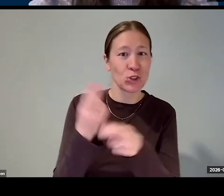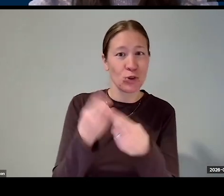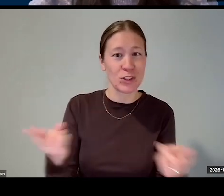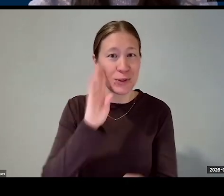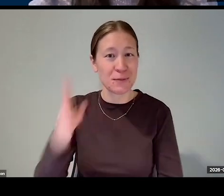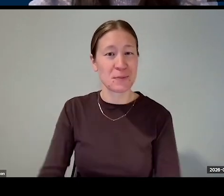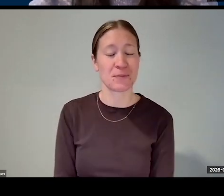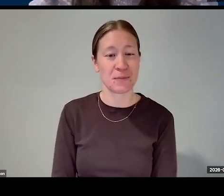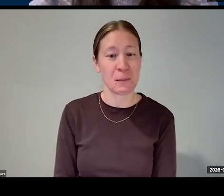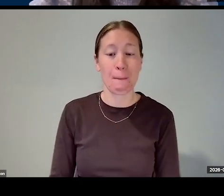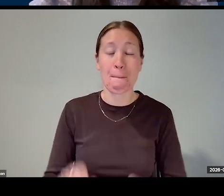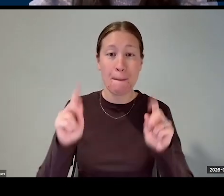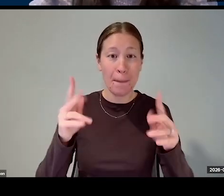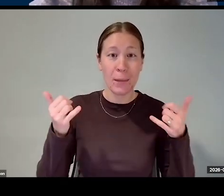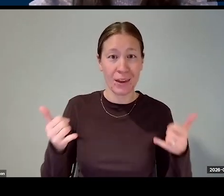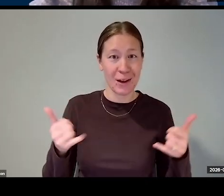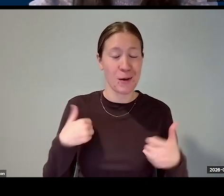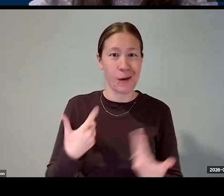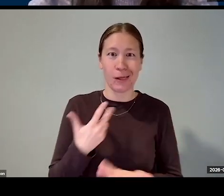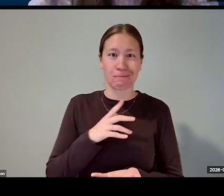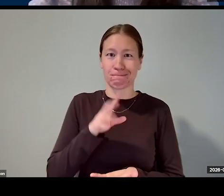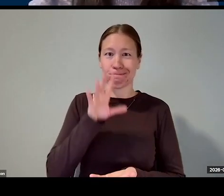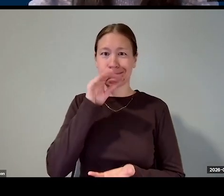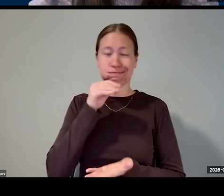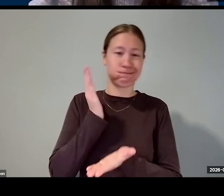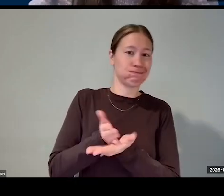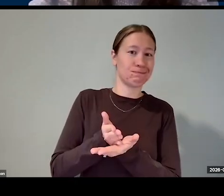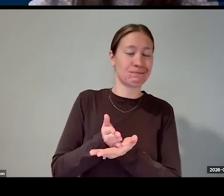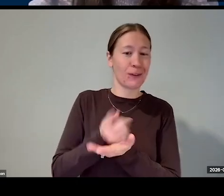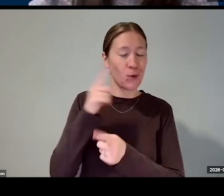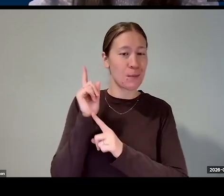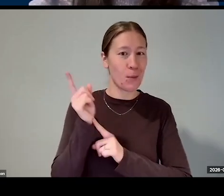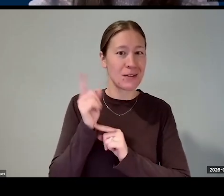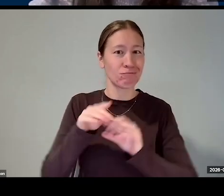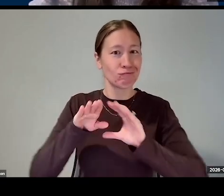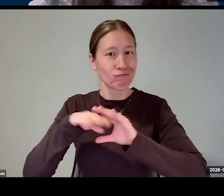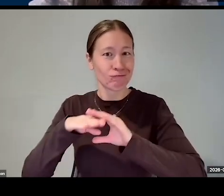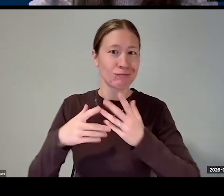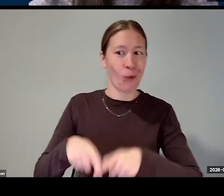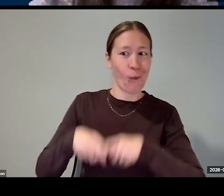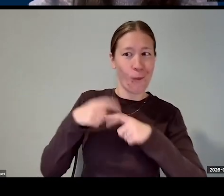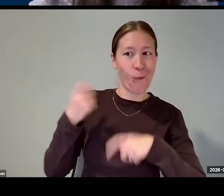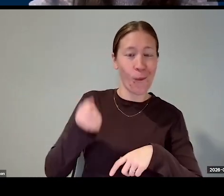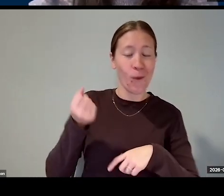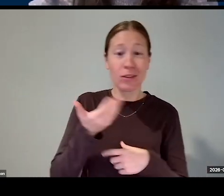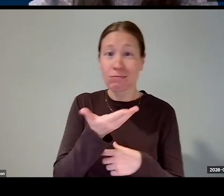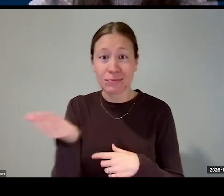Okay, now I will stop talking for a moment and see if there are any pressing questions